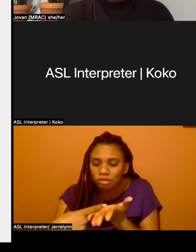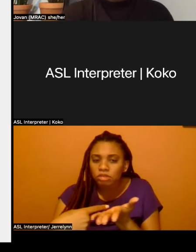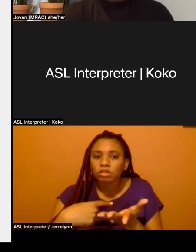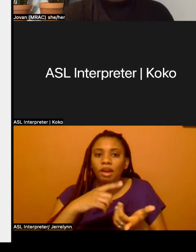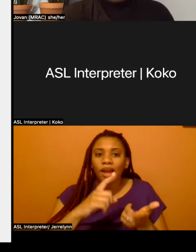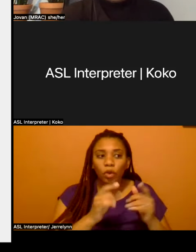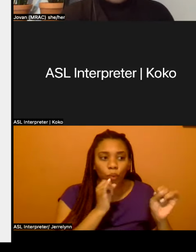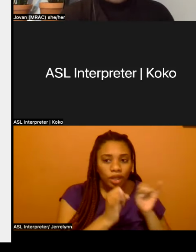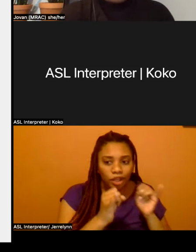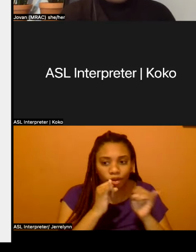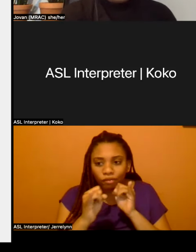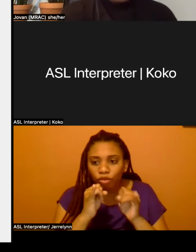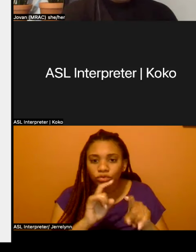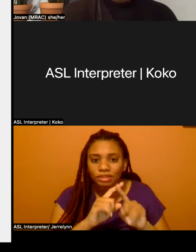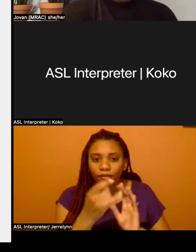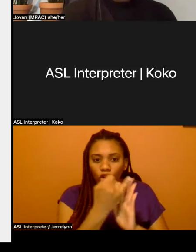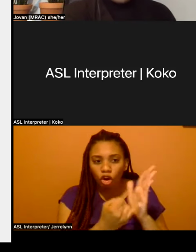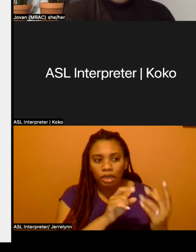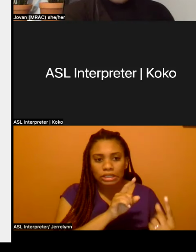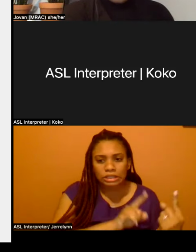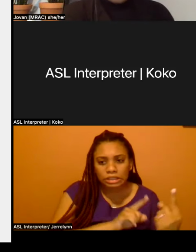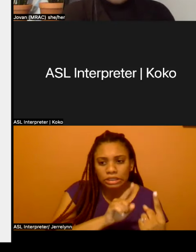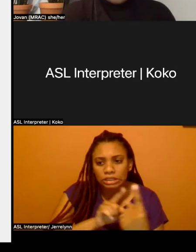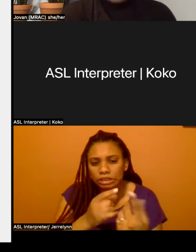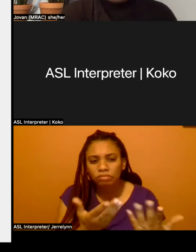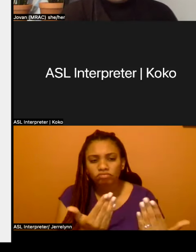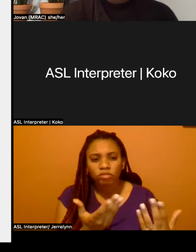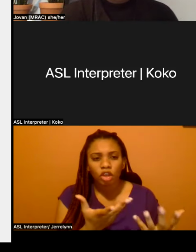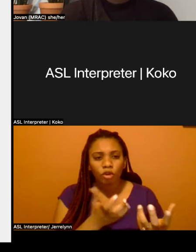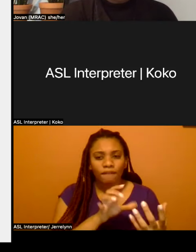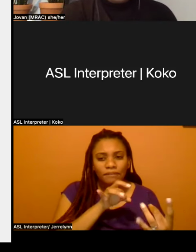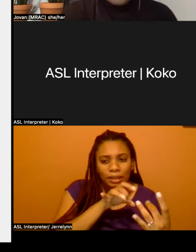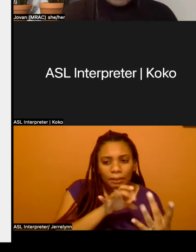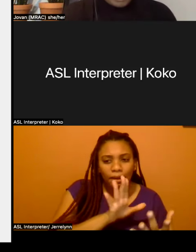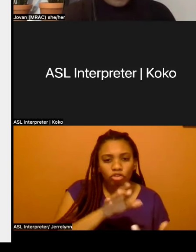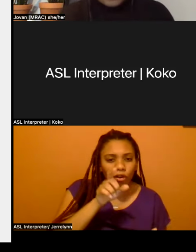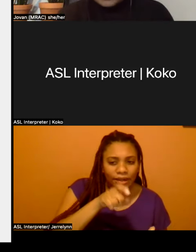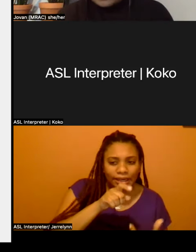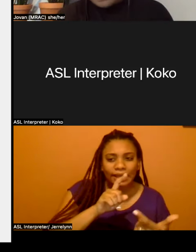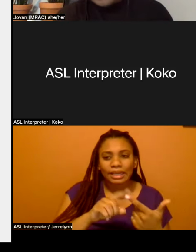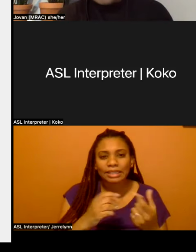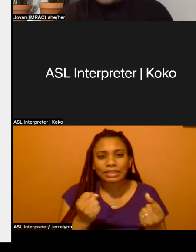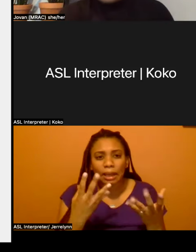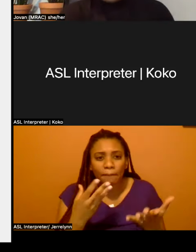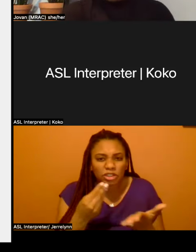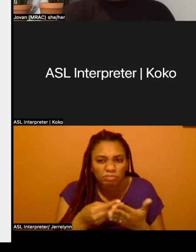to give us feedback about what their needs are, how much money would be helpful to them,